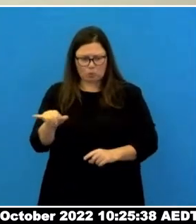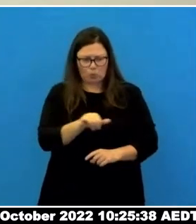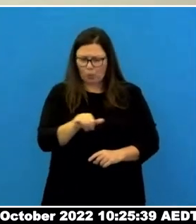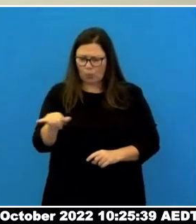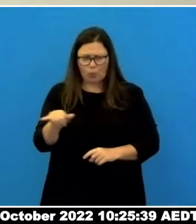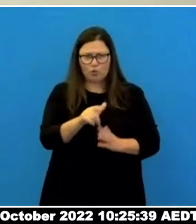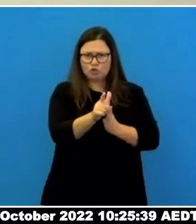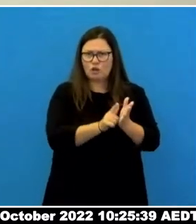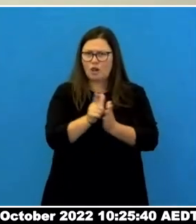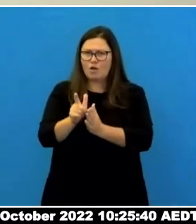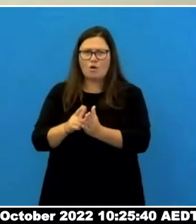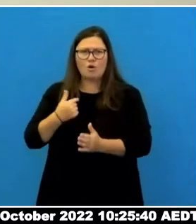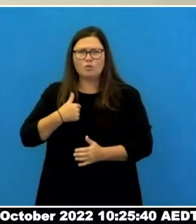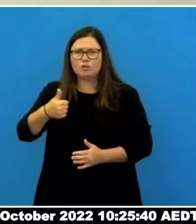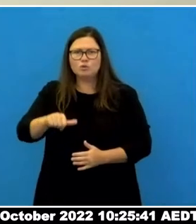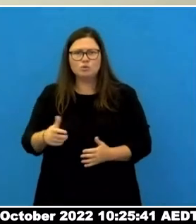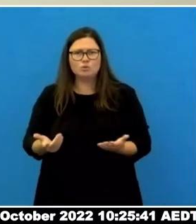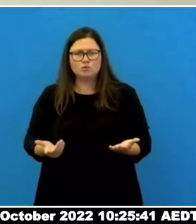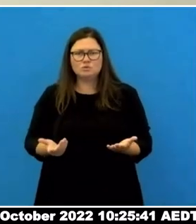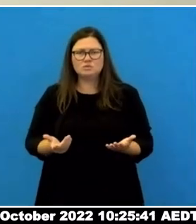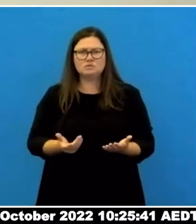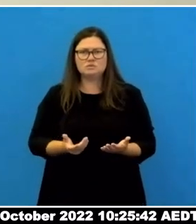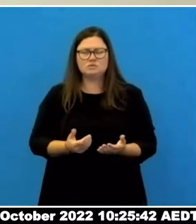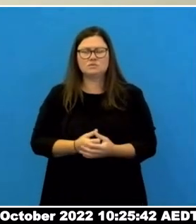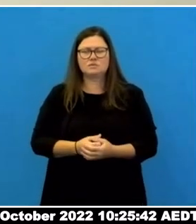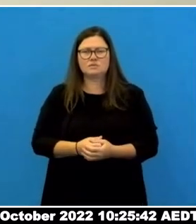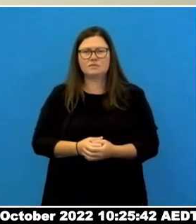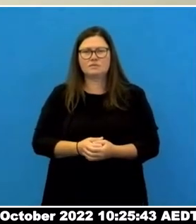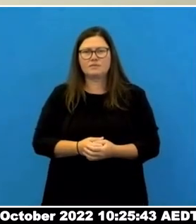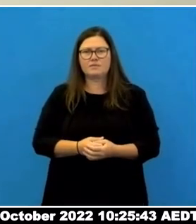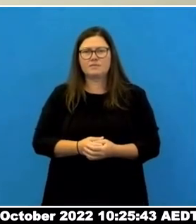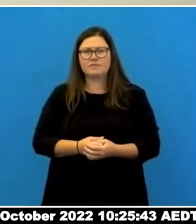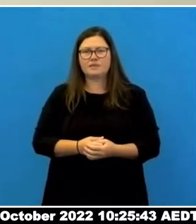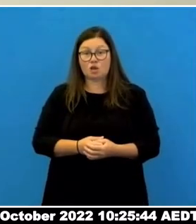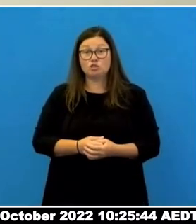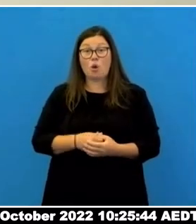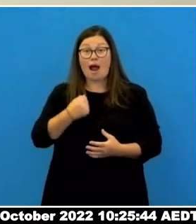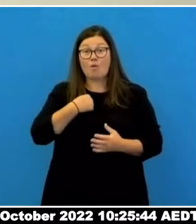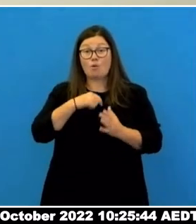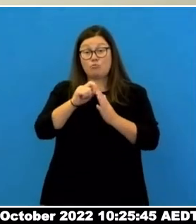And it is part of that Free and Equal Project agenda